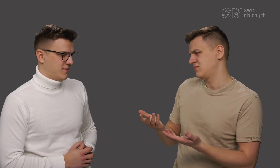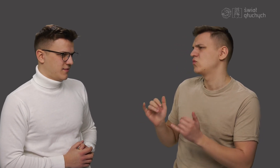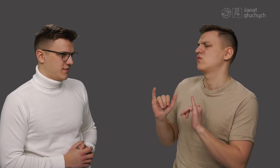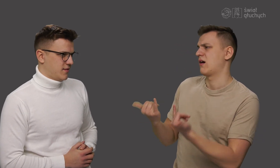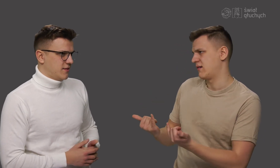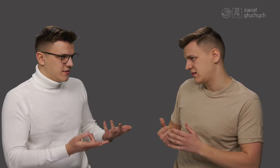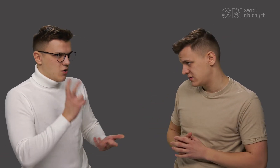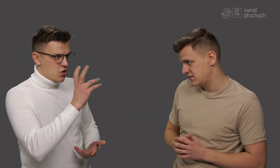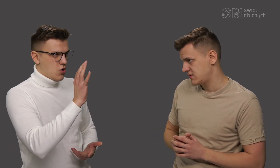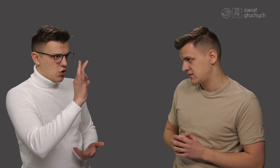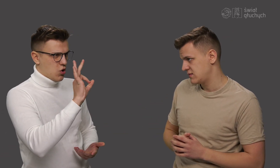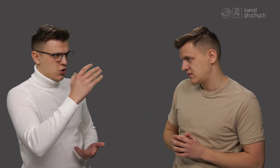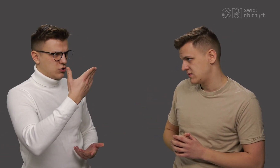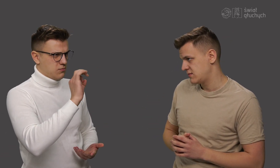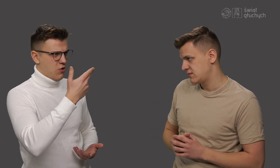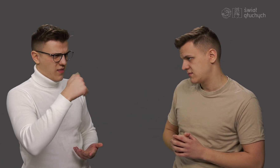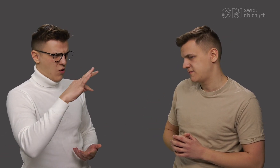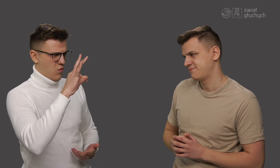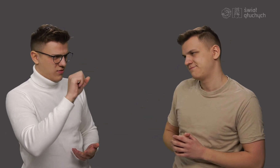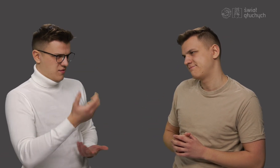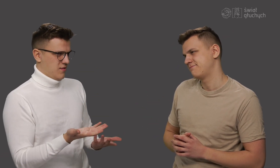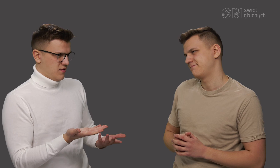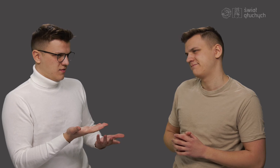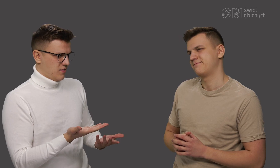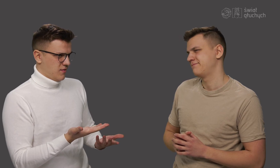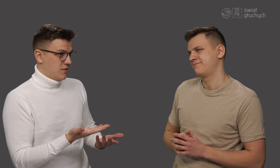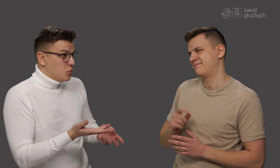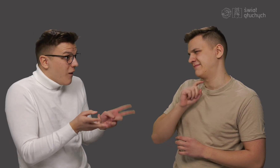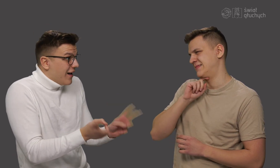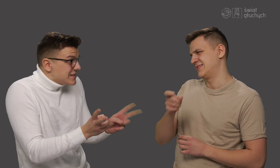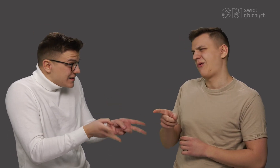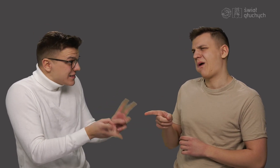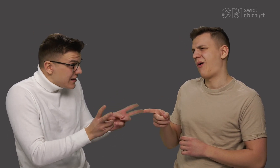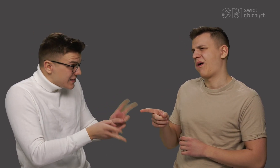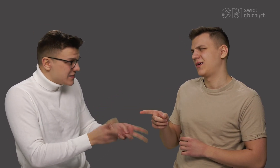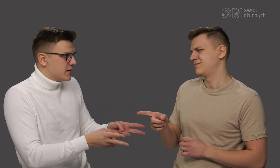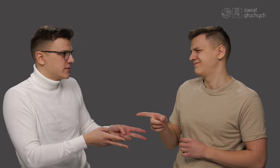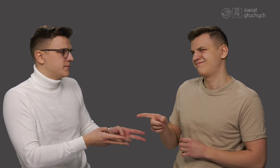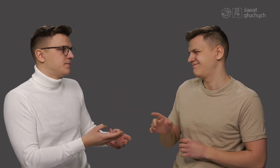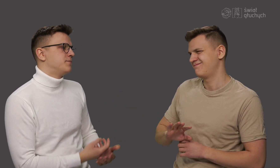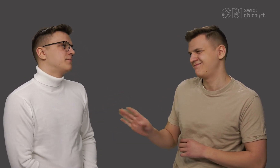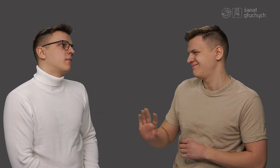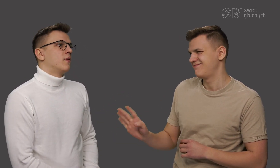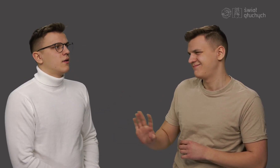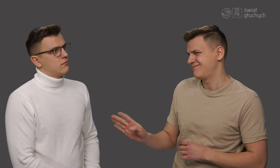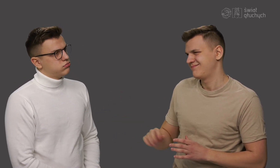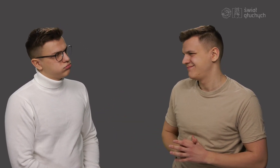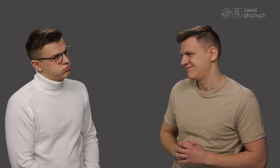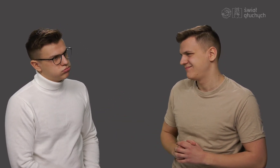So how? Someone who blasted into space is a cosmonaut. I don't believe... Seriously! You are lying!